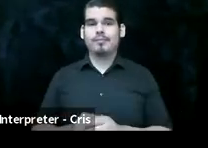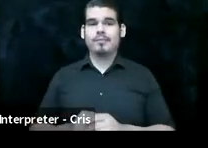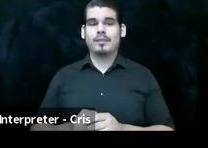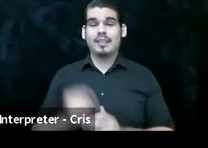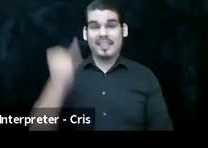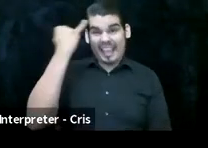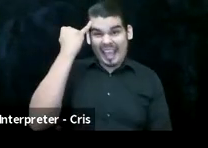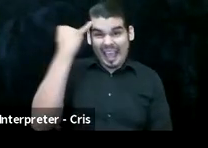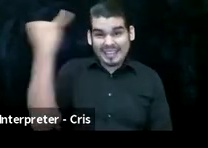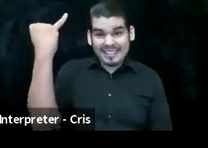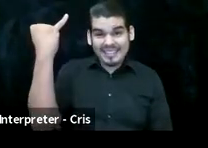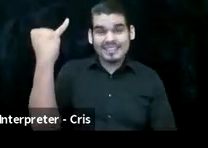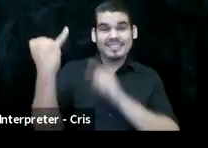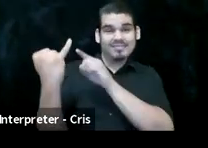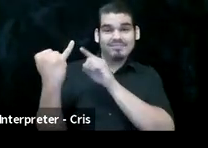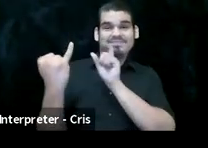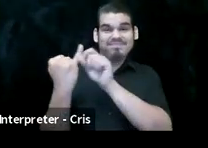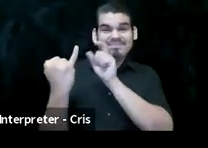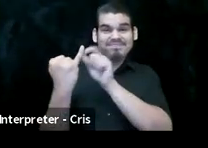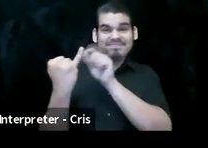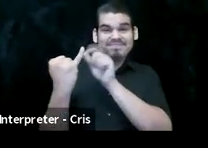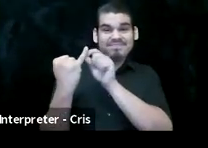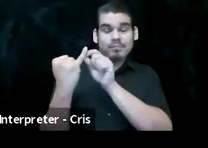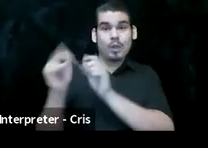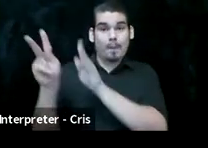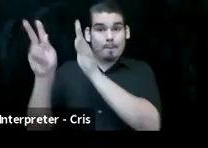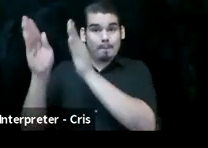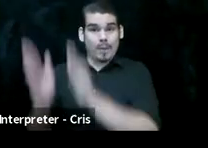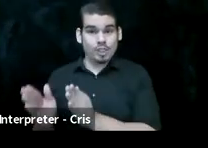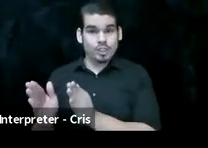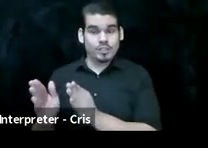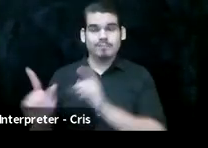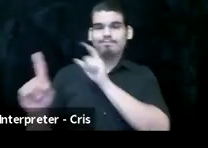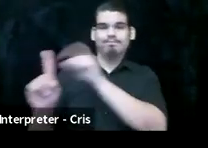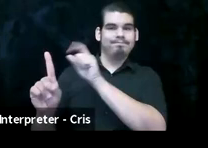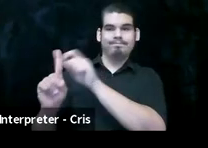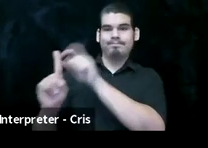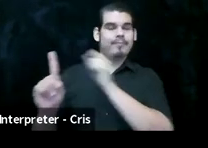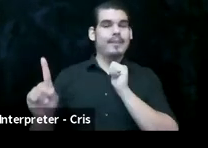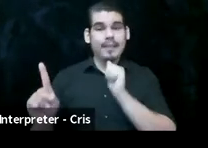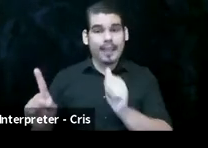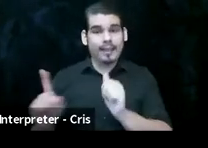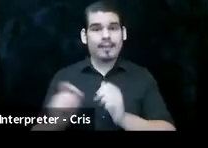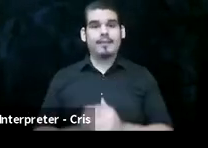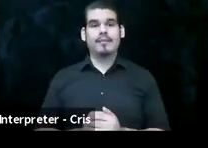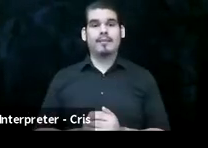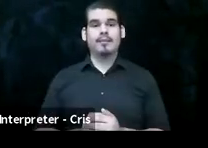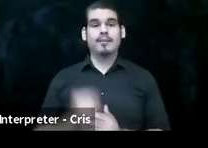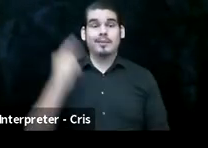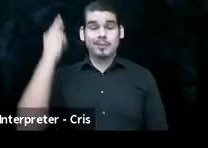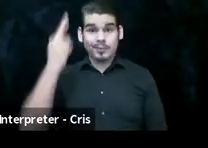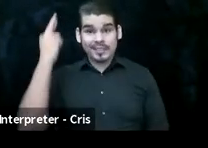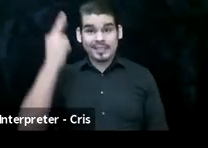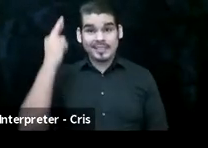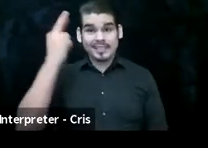RAD Region II: don't please don't do that because, again we are student leaders and we need to respect each other in addition to opening the doors of potential collaboration in the future.